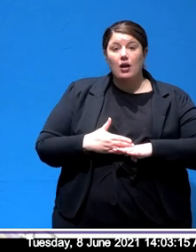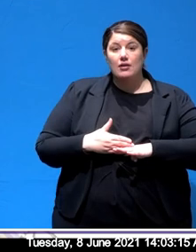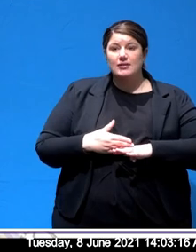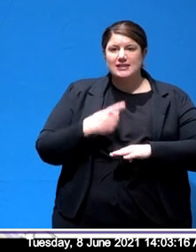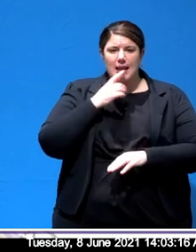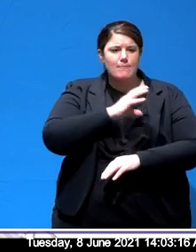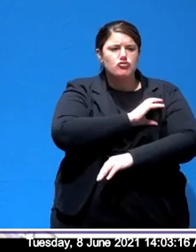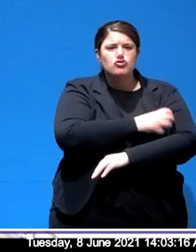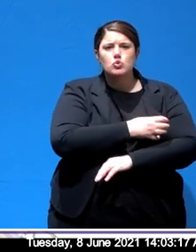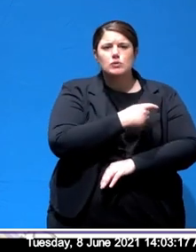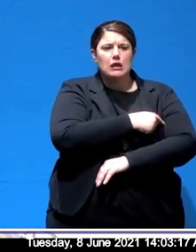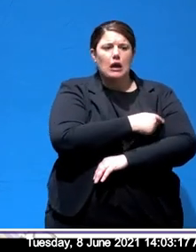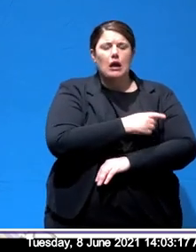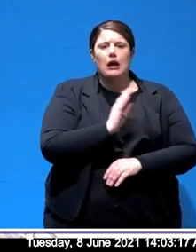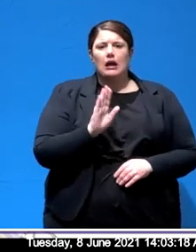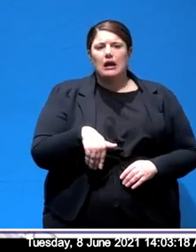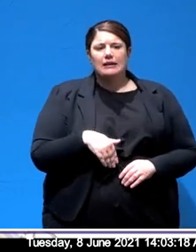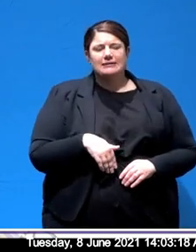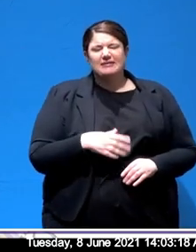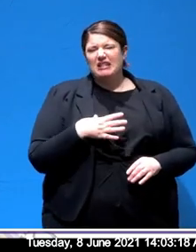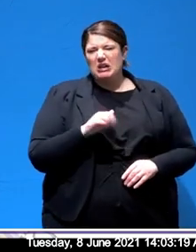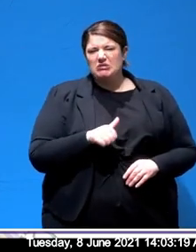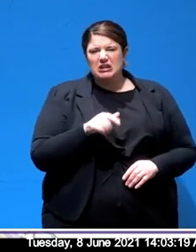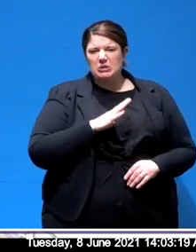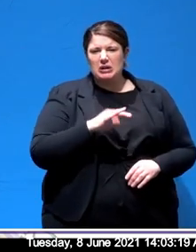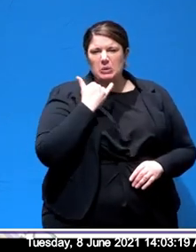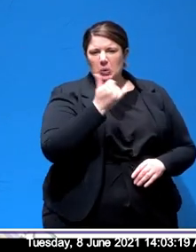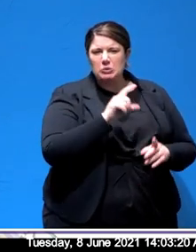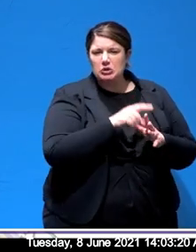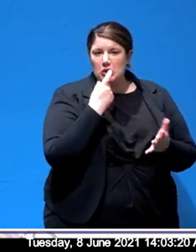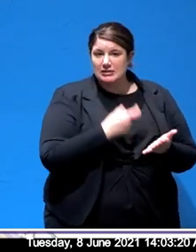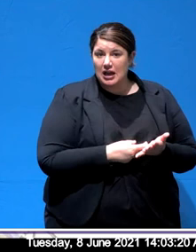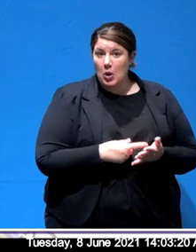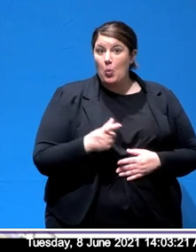and chose not to call a doctor, precisely because that person wanted to